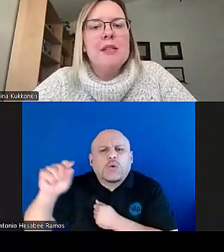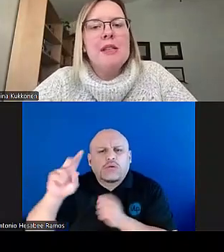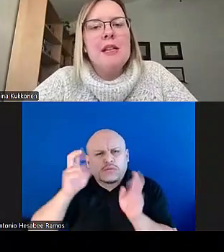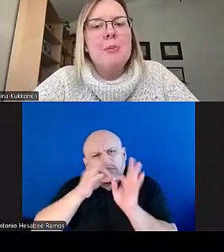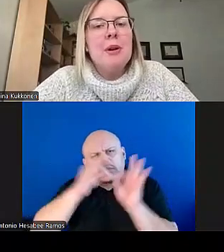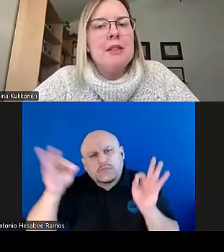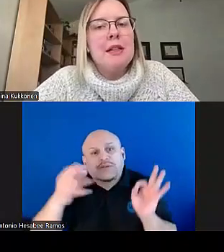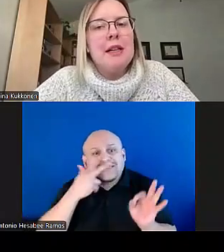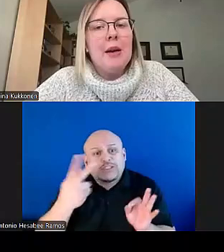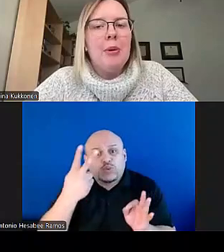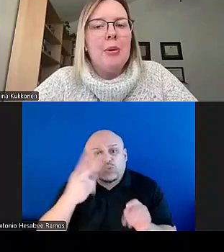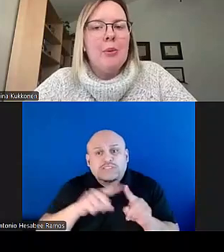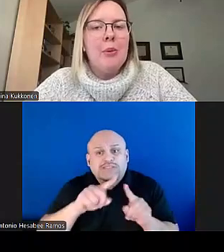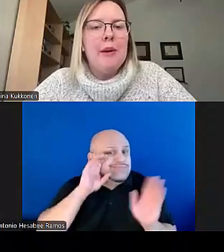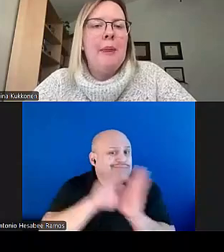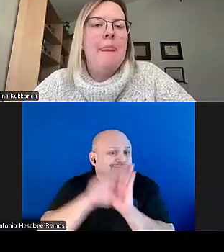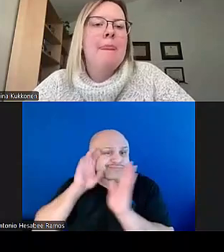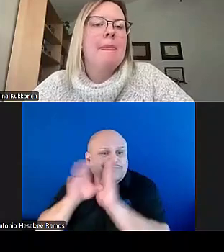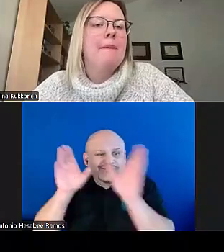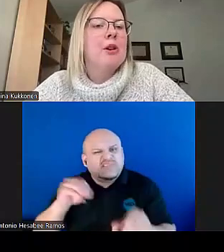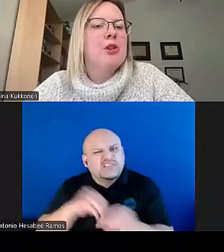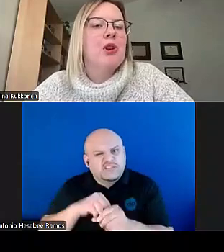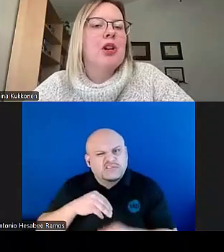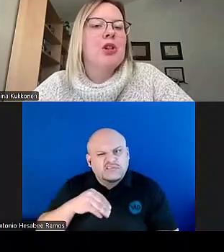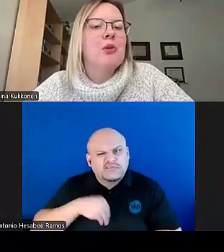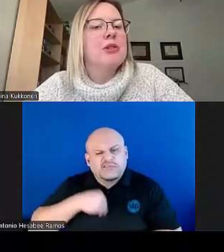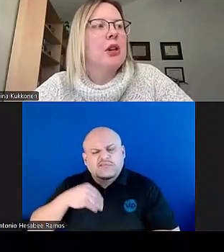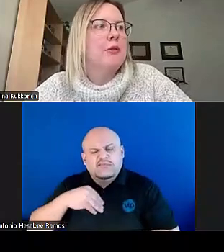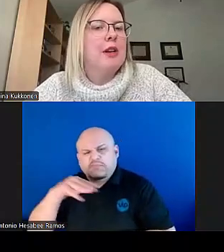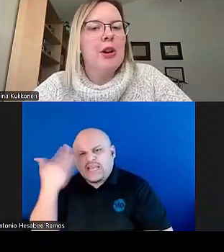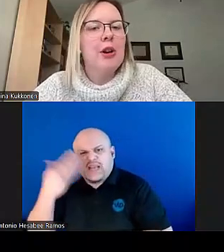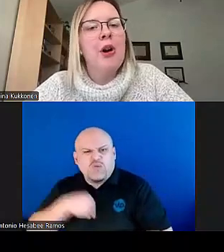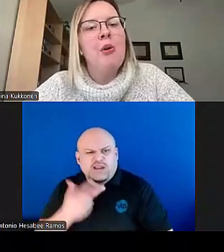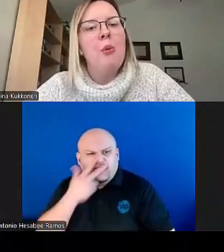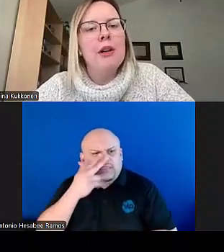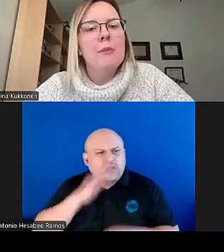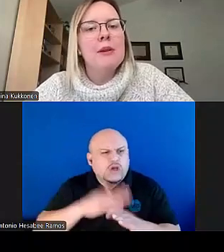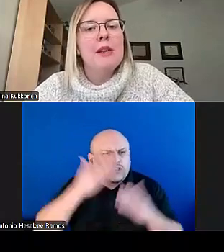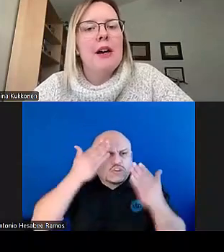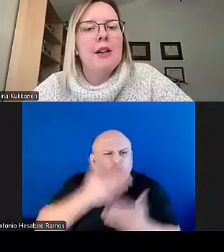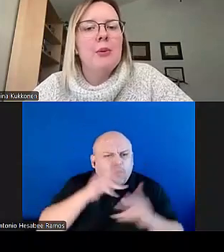the zine depicted again in black and white. The first drawing shows a dark figure walking beside